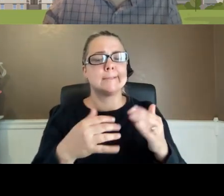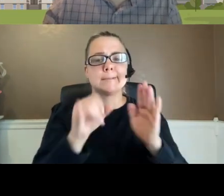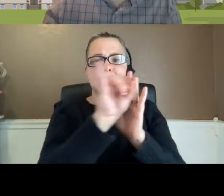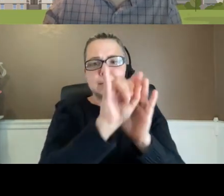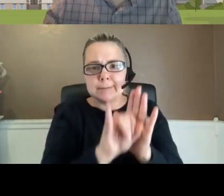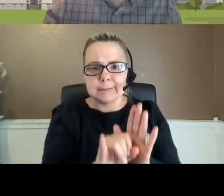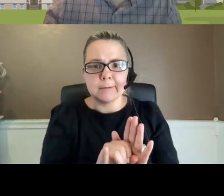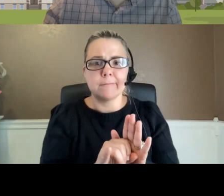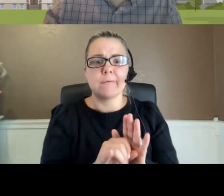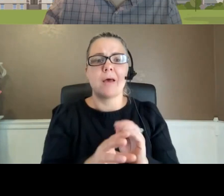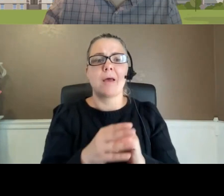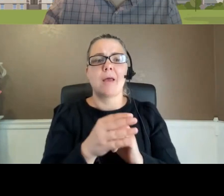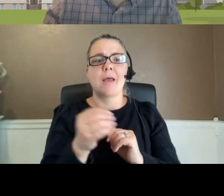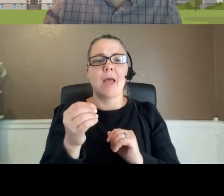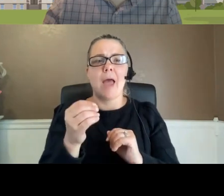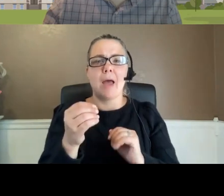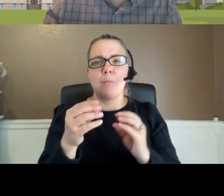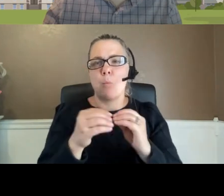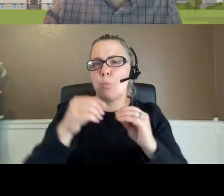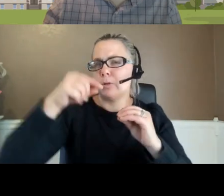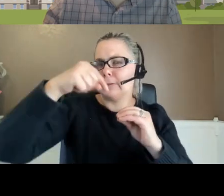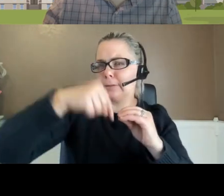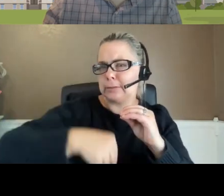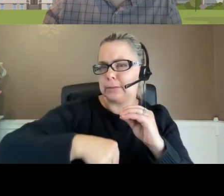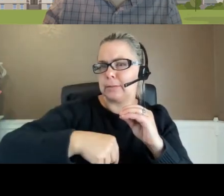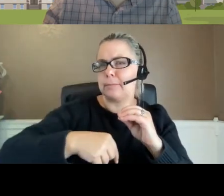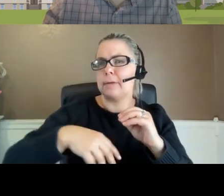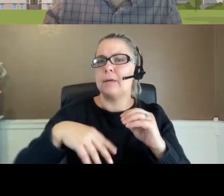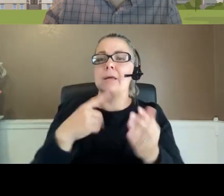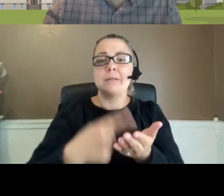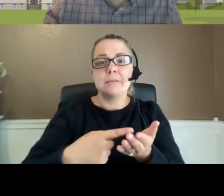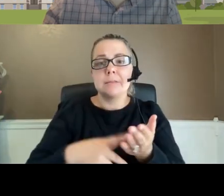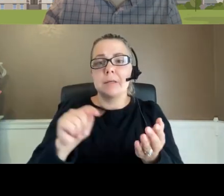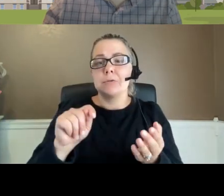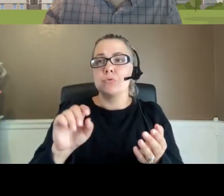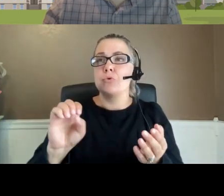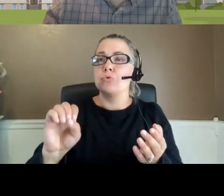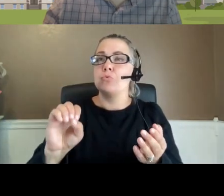and then just kind of digging deeper into some issues. We'll talk about some tools that might be effective for for some of these.